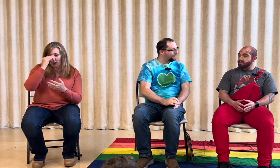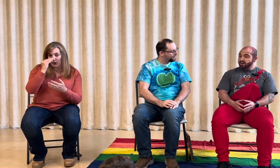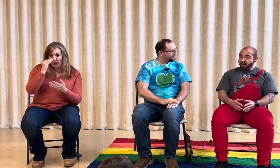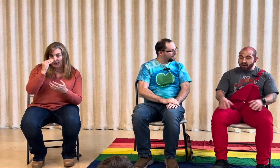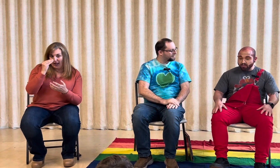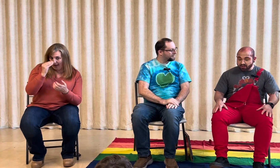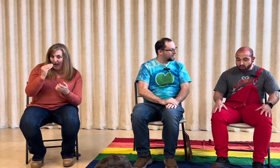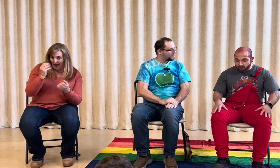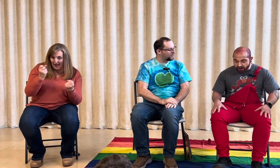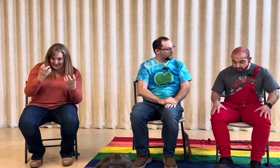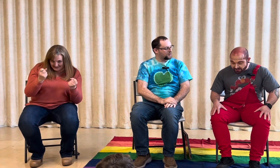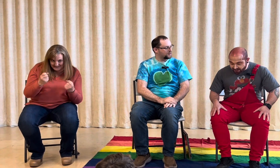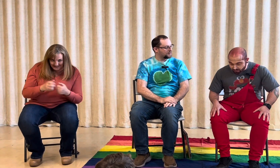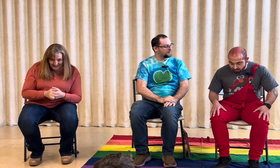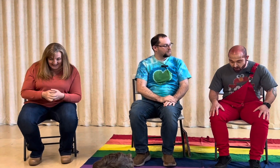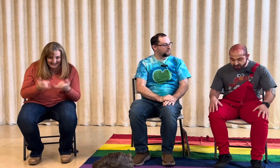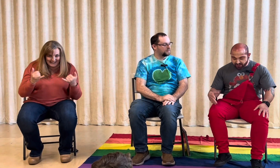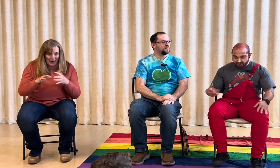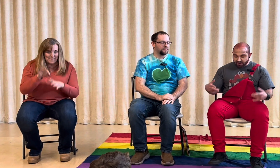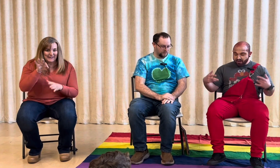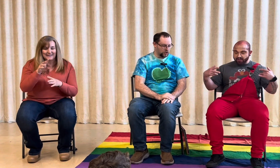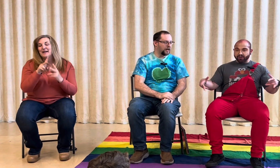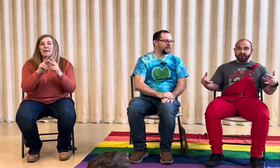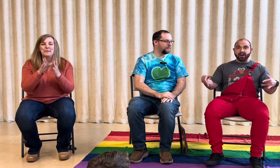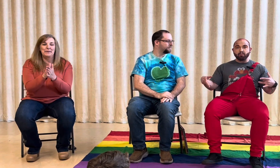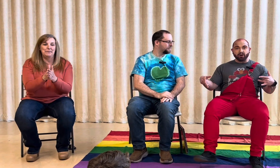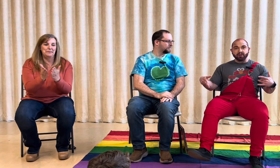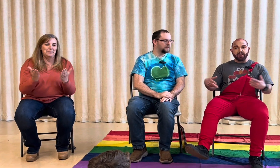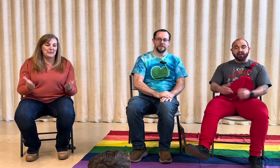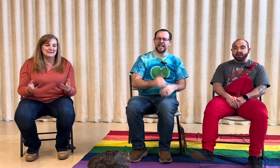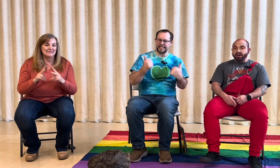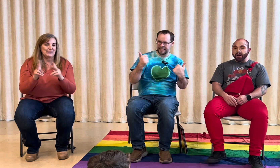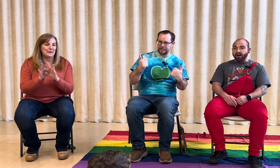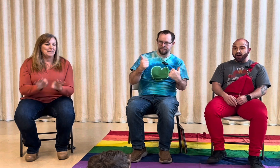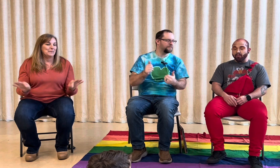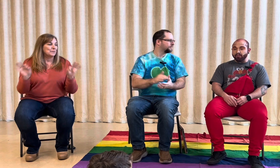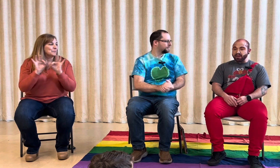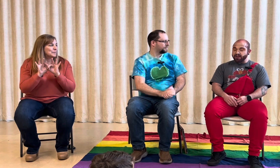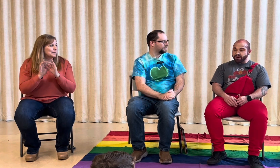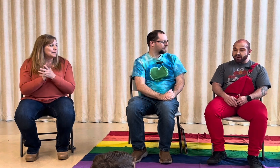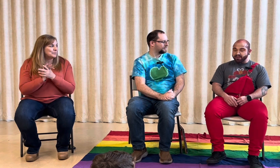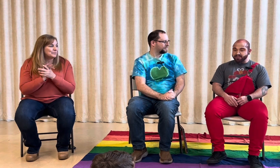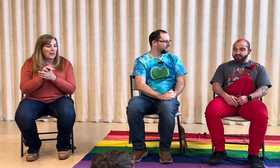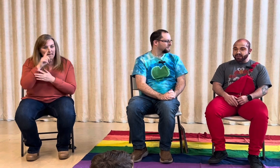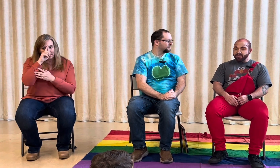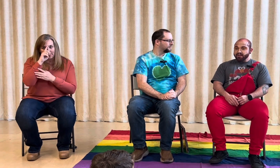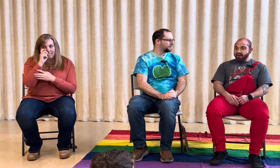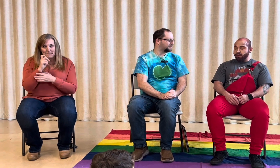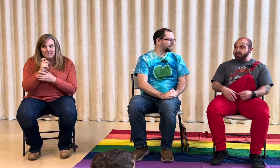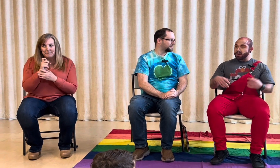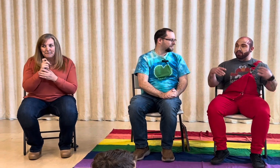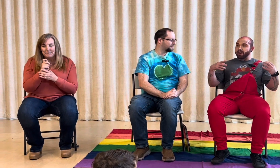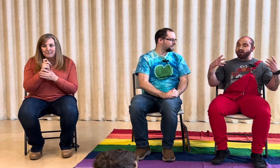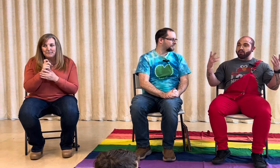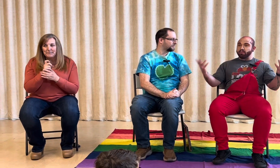it. BUSTER: Well, I picked a couple of books that are very important to me, because they talk about